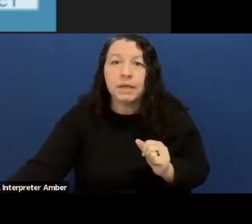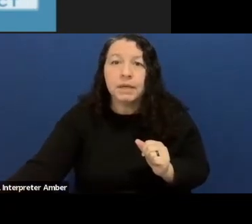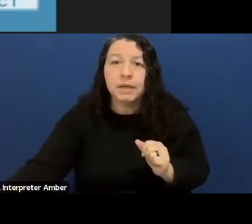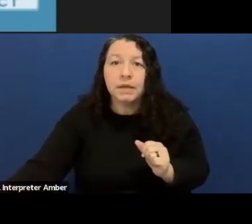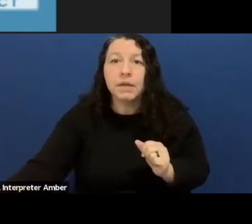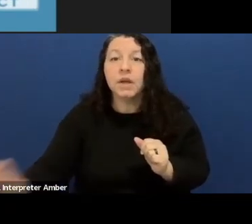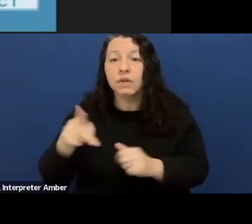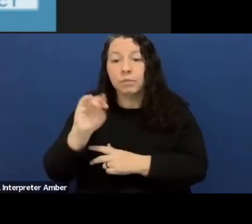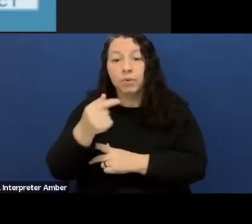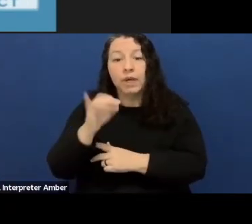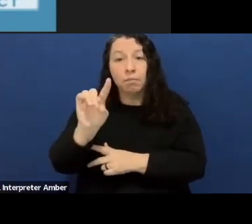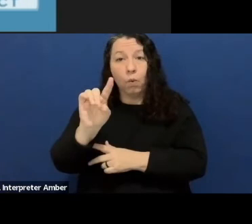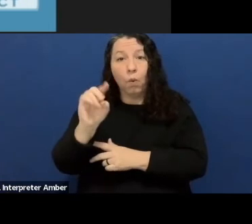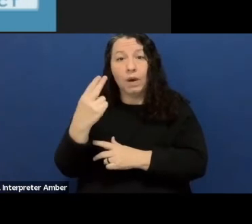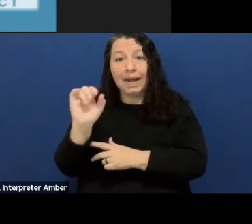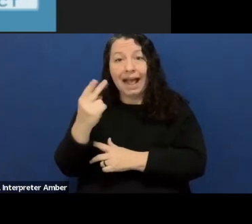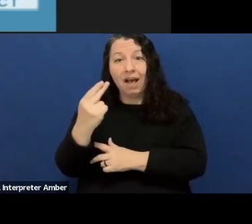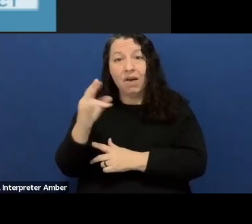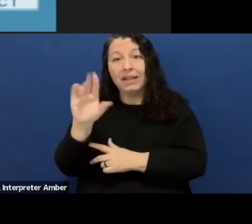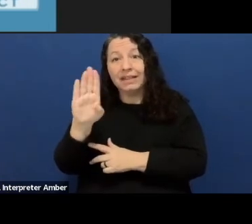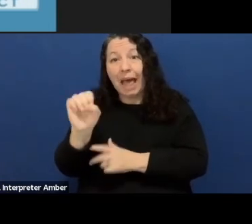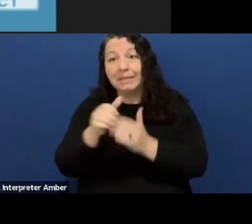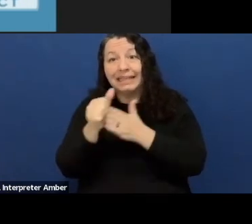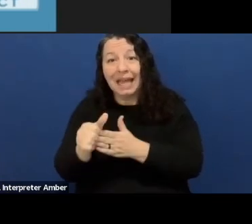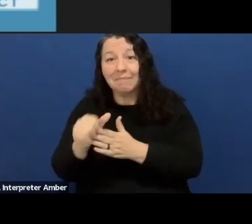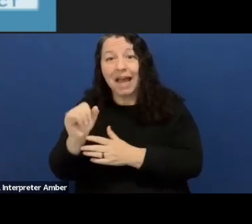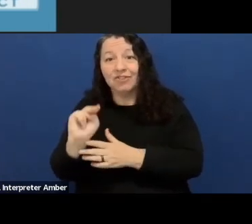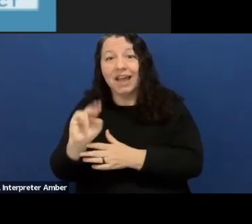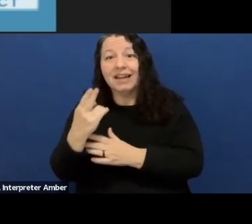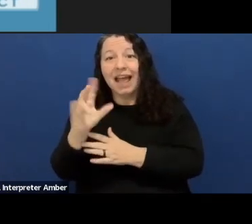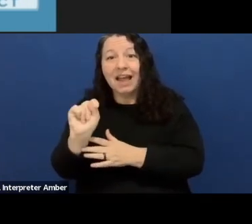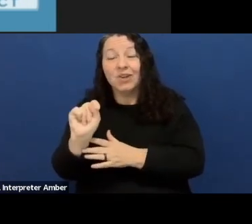and disabled people and the capacity in their groups and networks. Springboard Health Labs